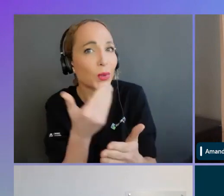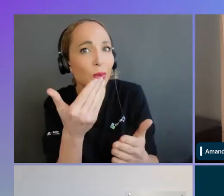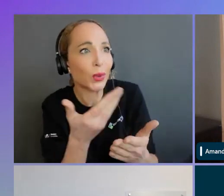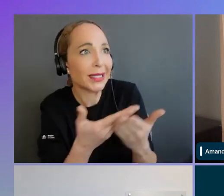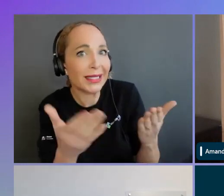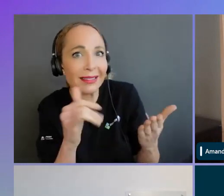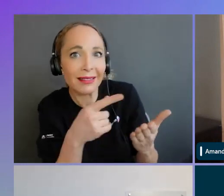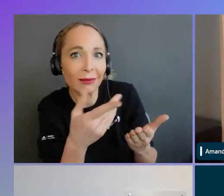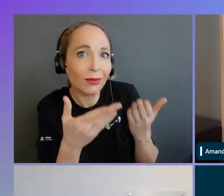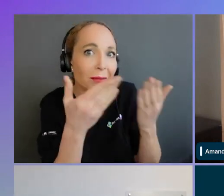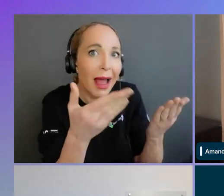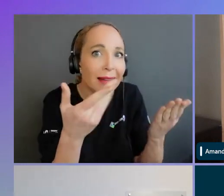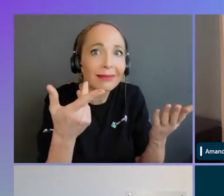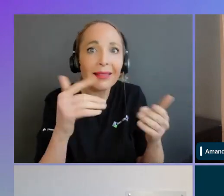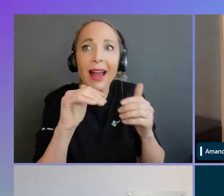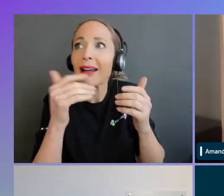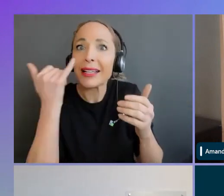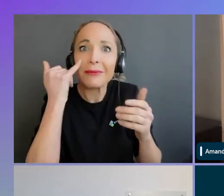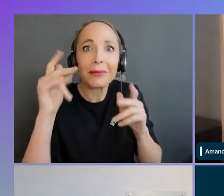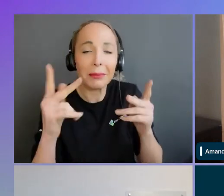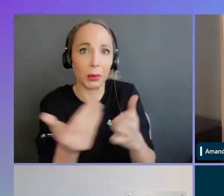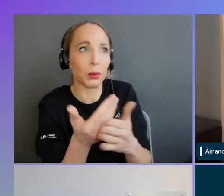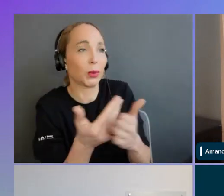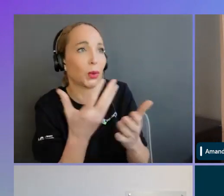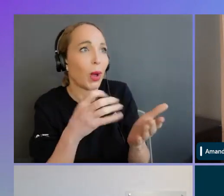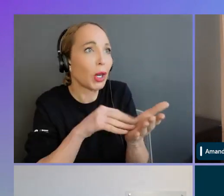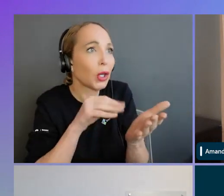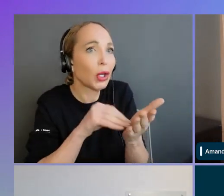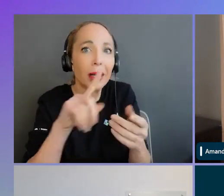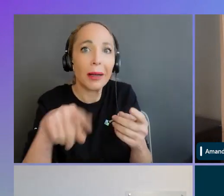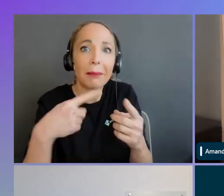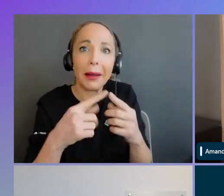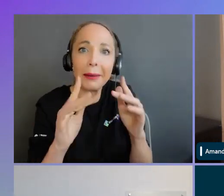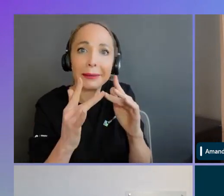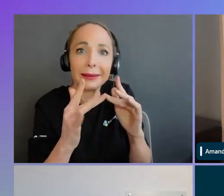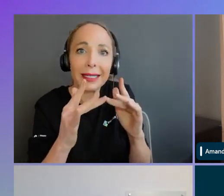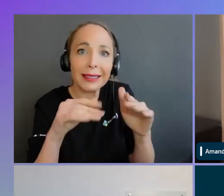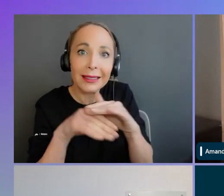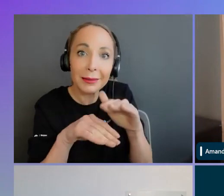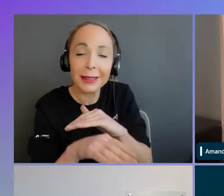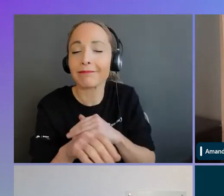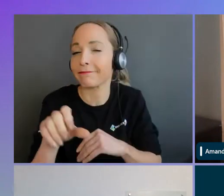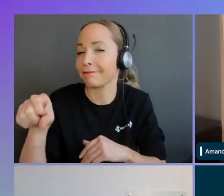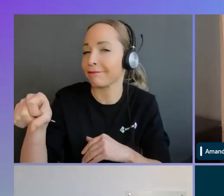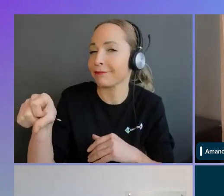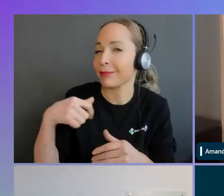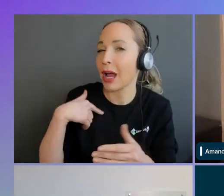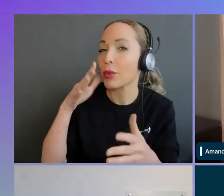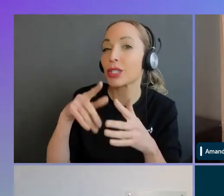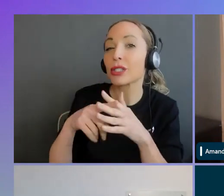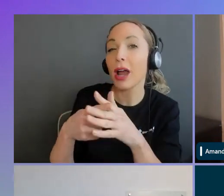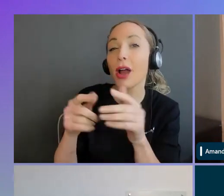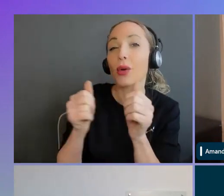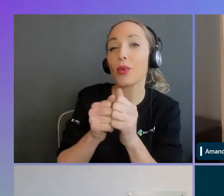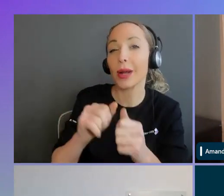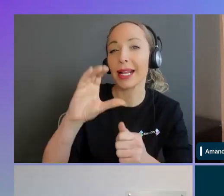out with web accessibility, um, start off with the, the web content accessibility guidelines, uh, wcaG for short.